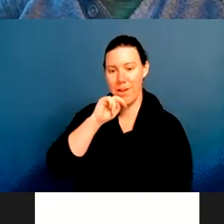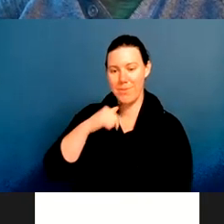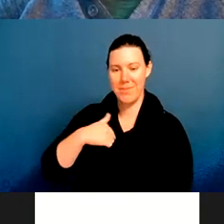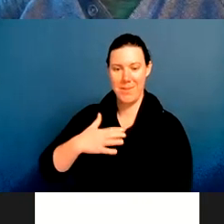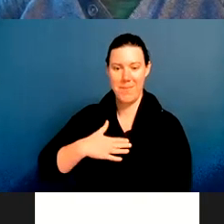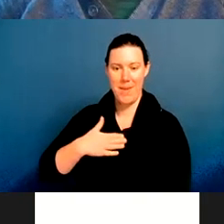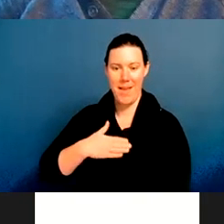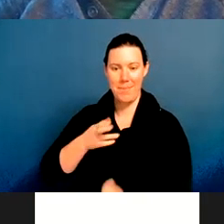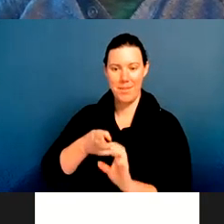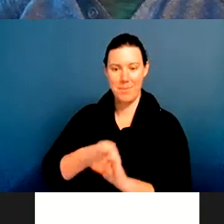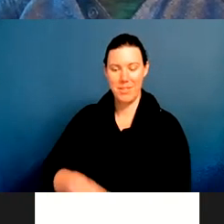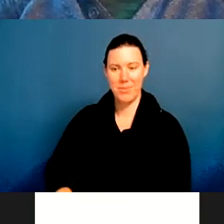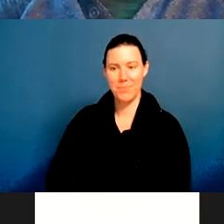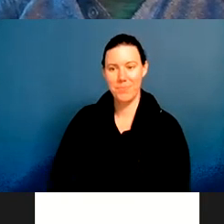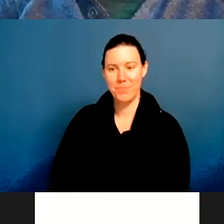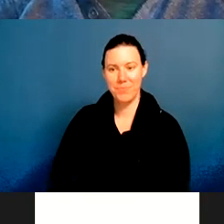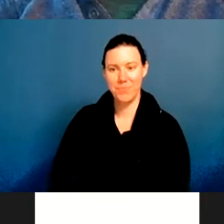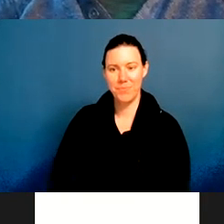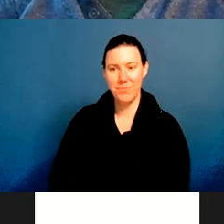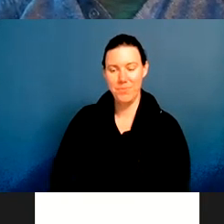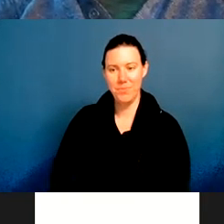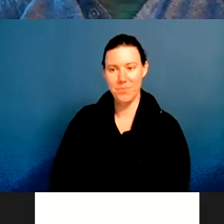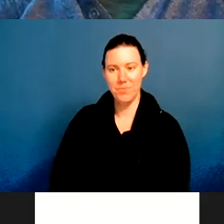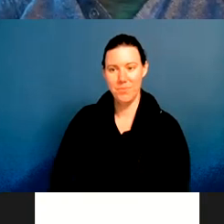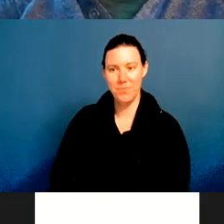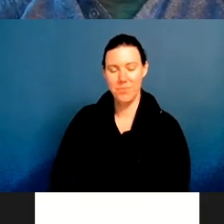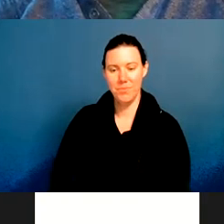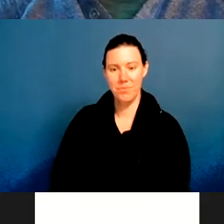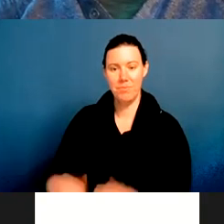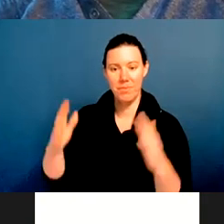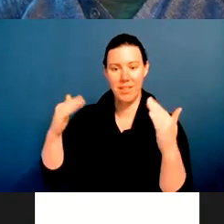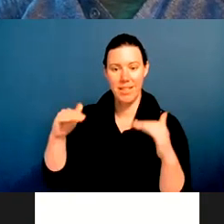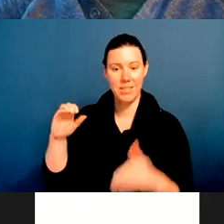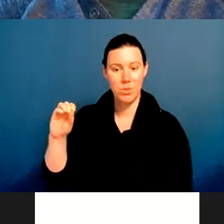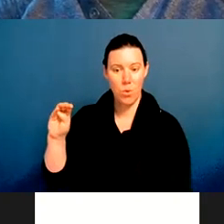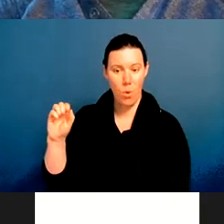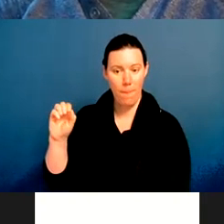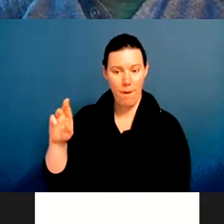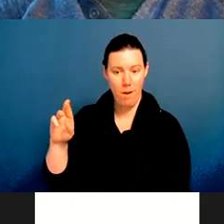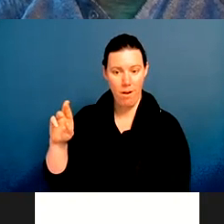And next, I will see if Omar. Omar, are you available to introduce yourself?